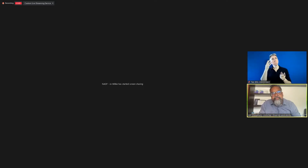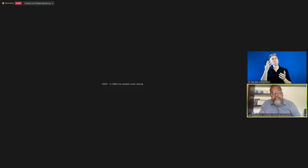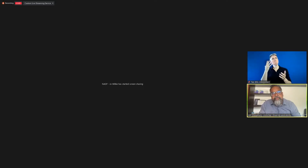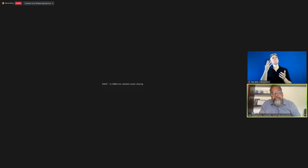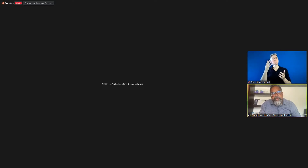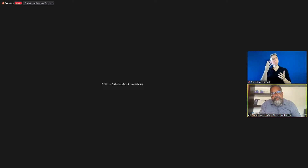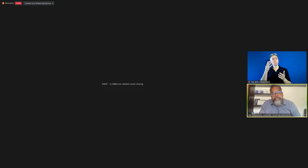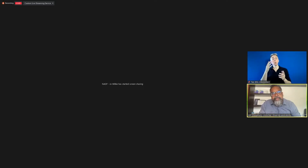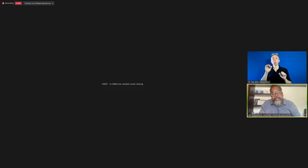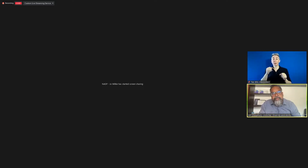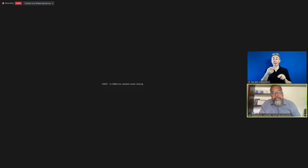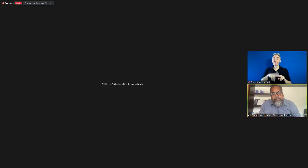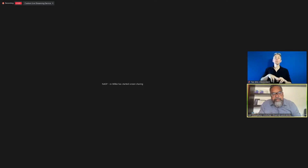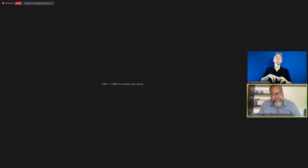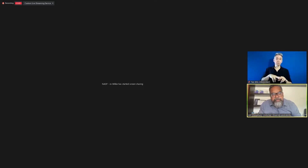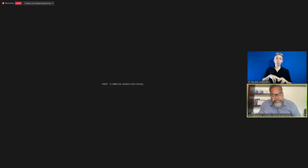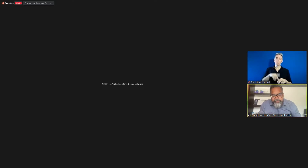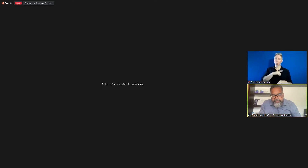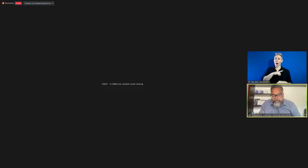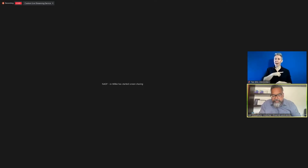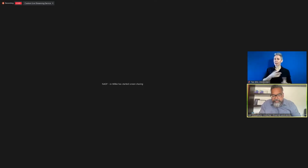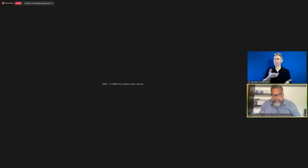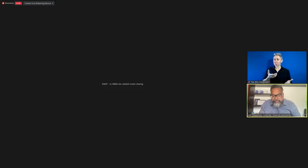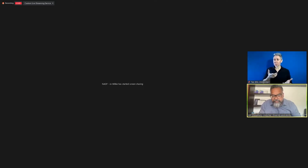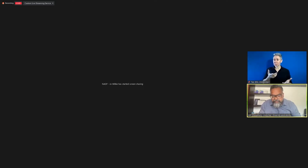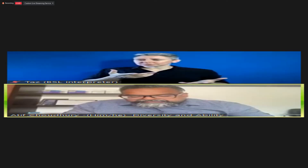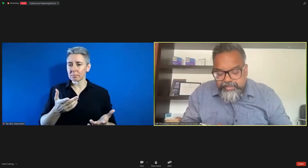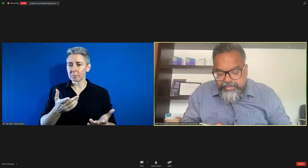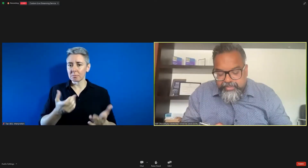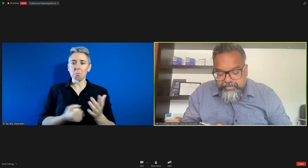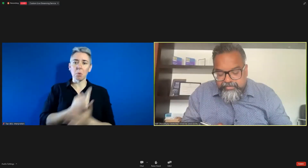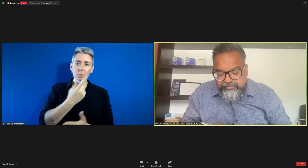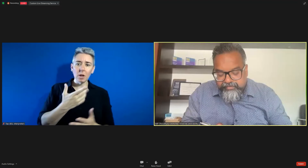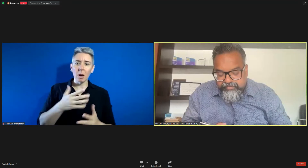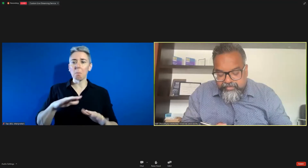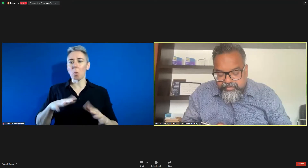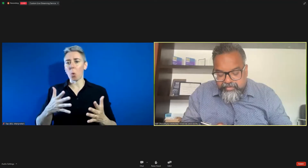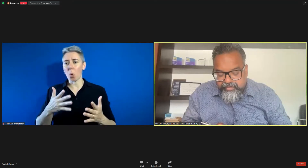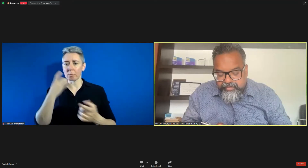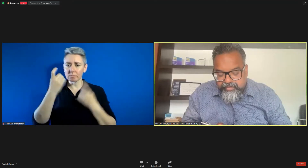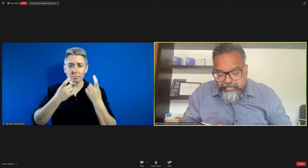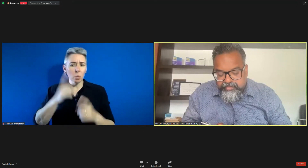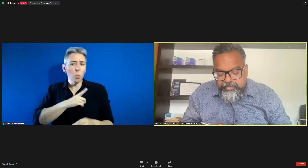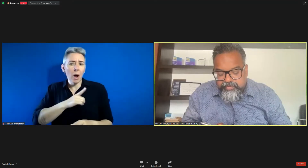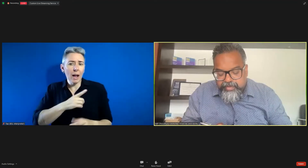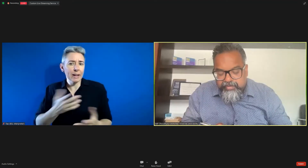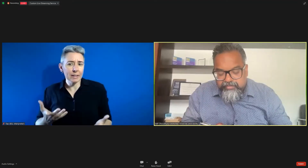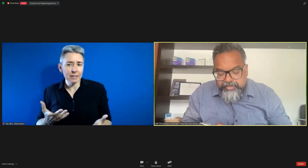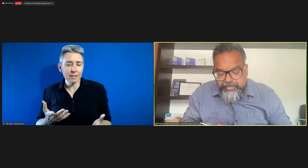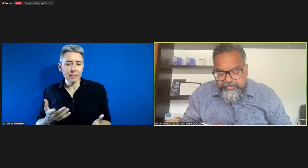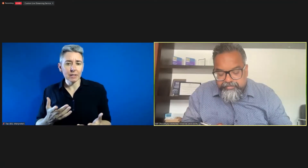have you thought about it recently or come across it recently, as Chiko had really touched on? It's been talked about a lot recently.